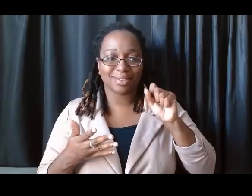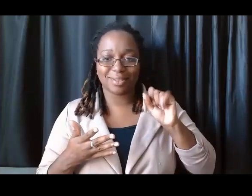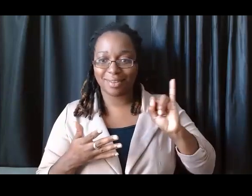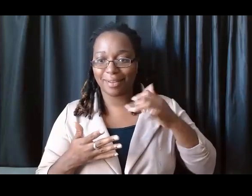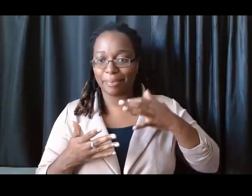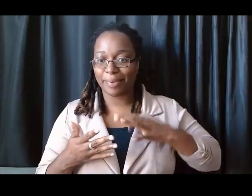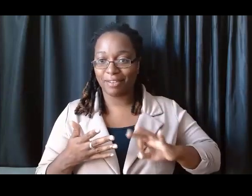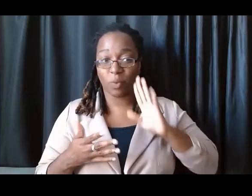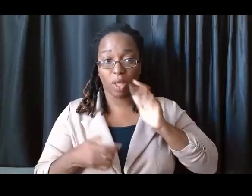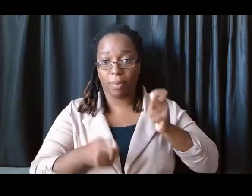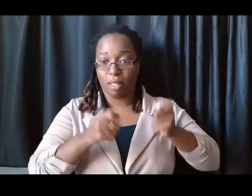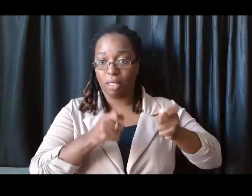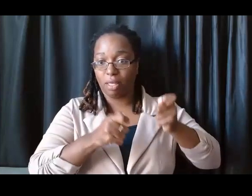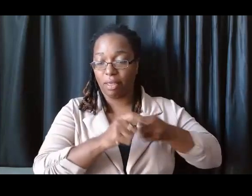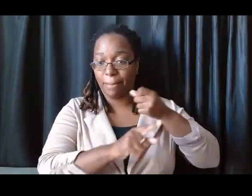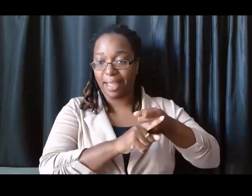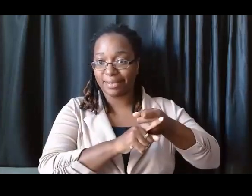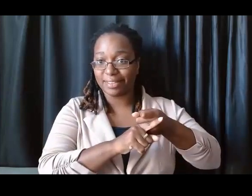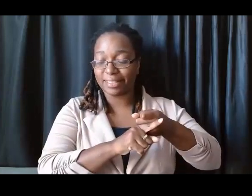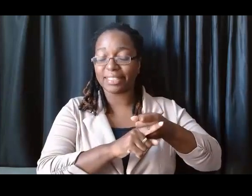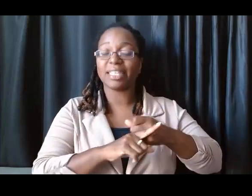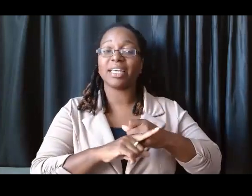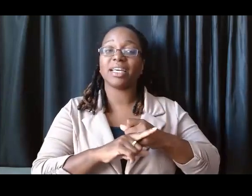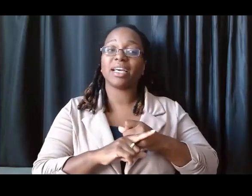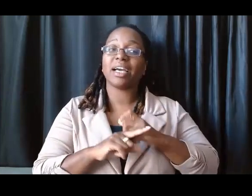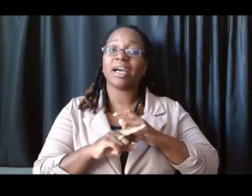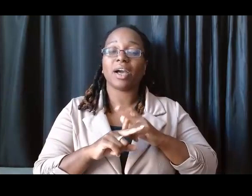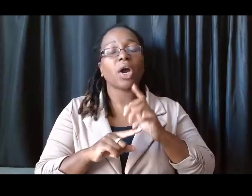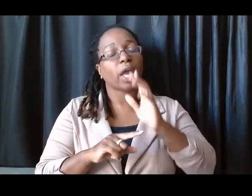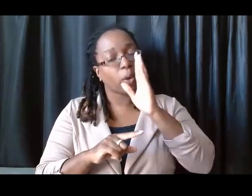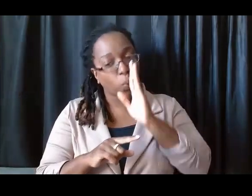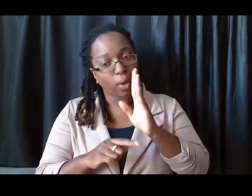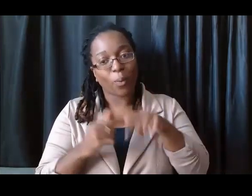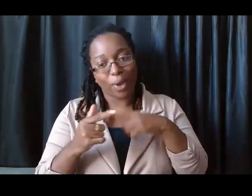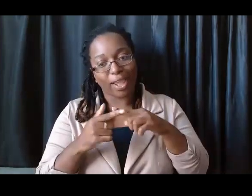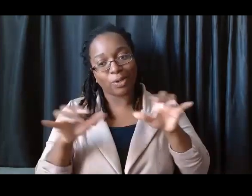Because ultimately, it will be reconciled when you do your final tax return.